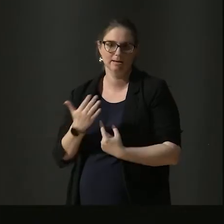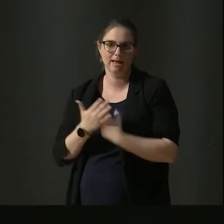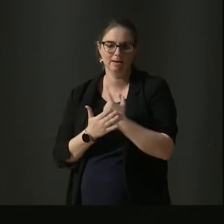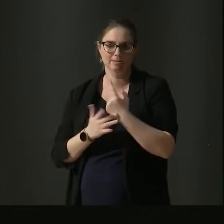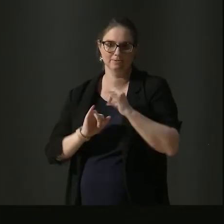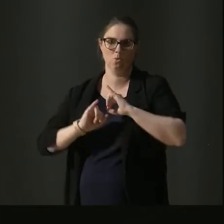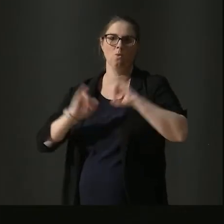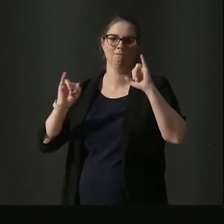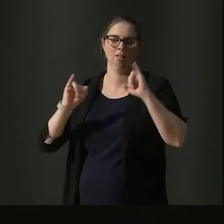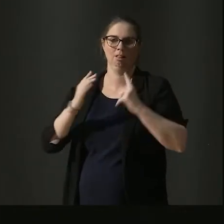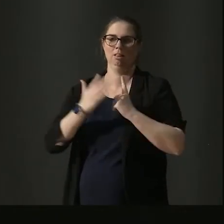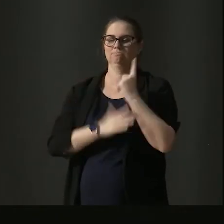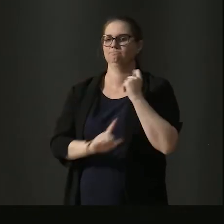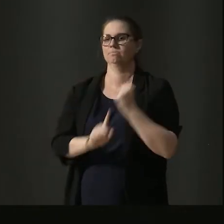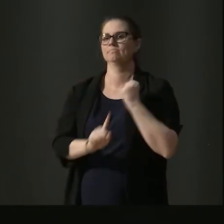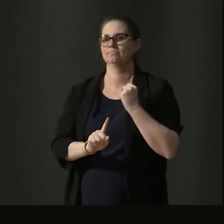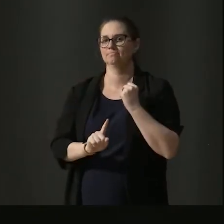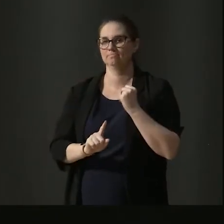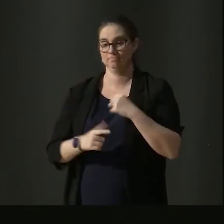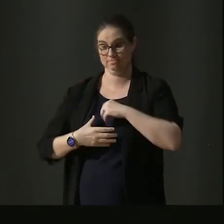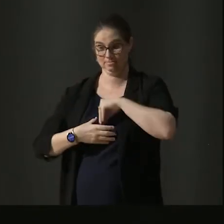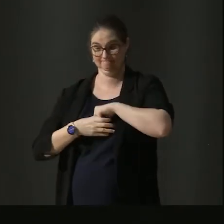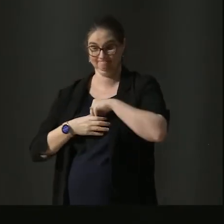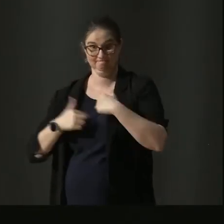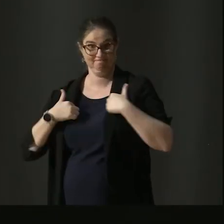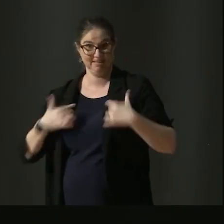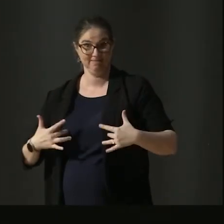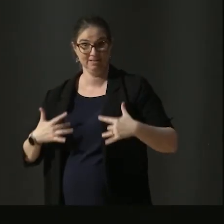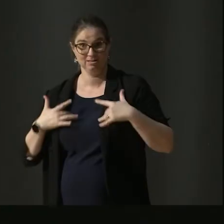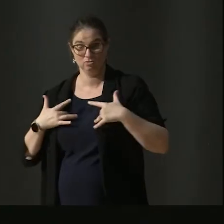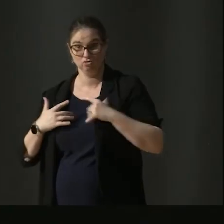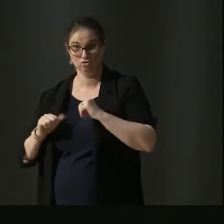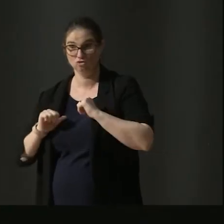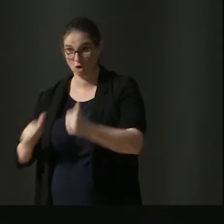I felt shock, sadness, anger and pain.